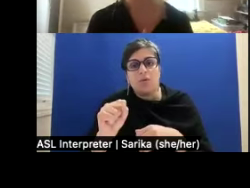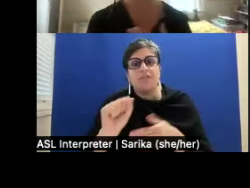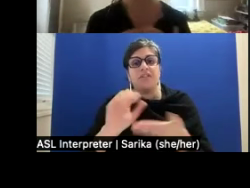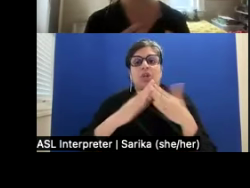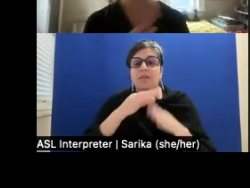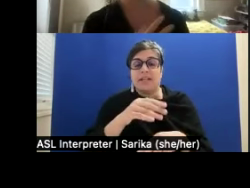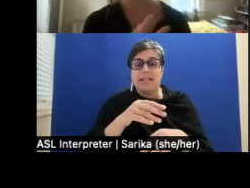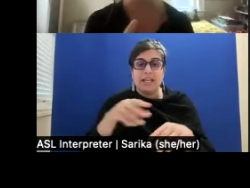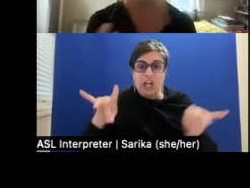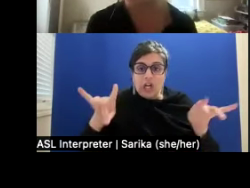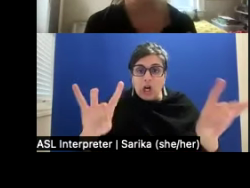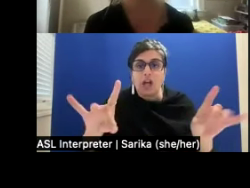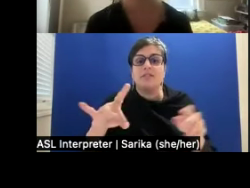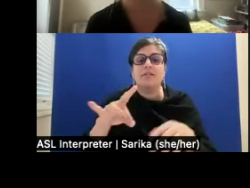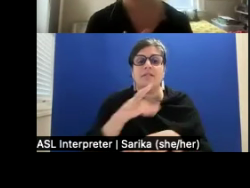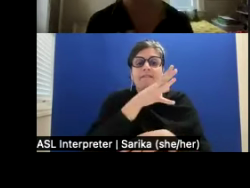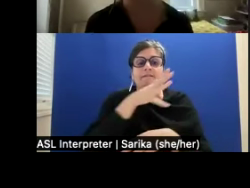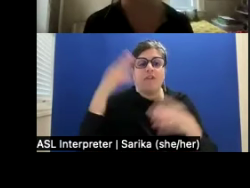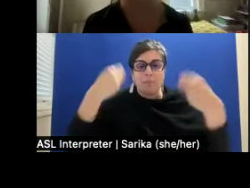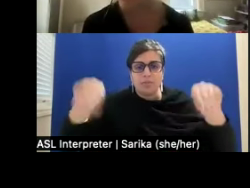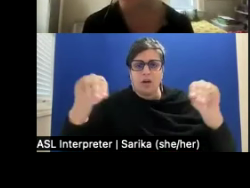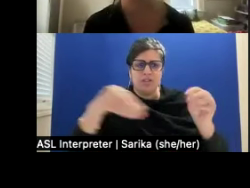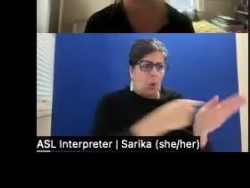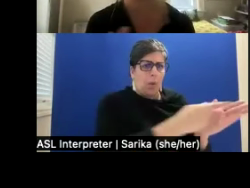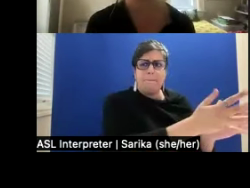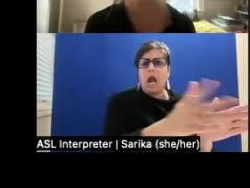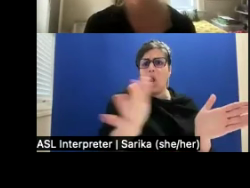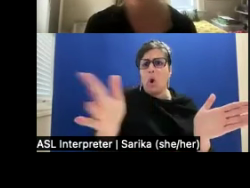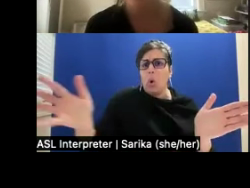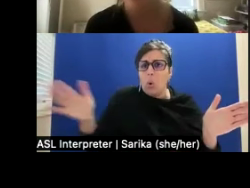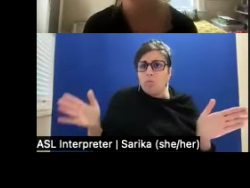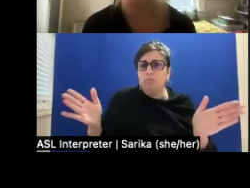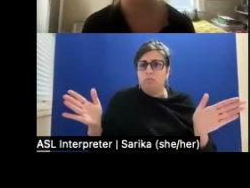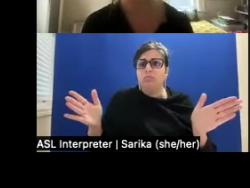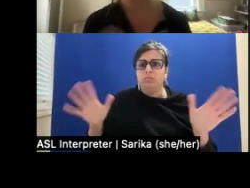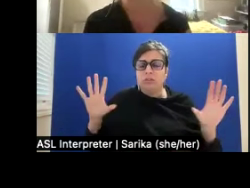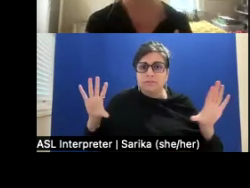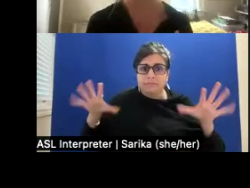So a broad range of folks that came together